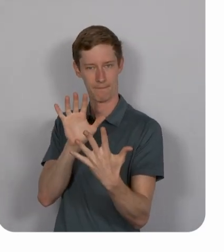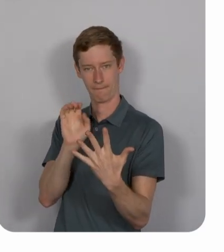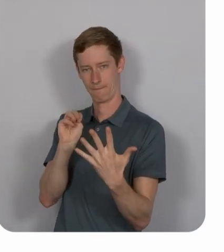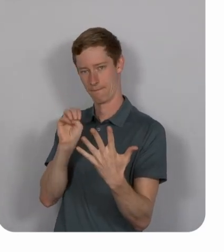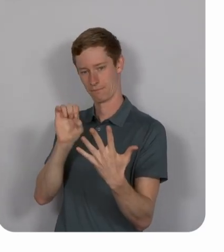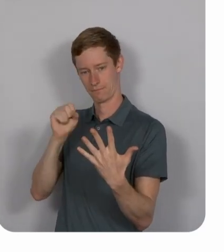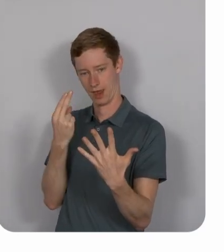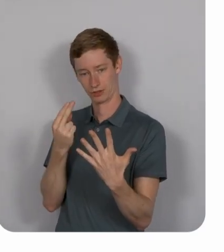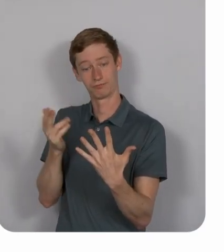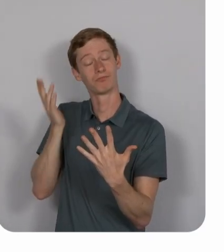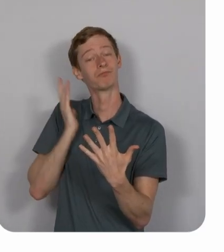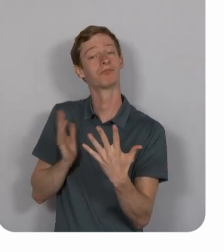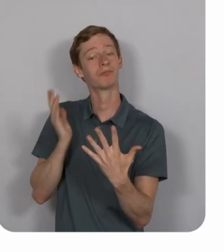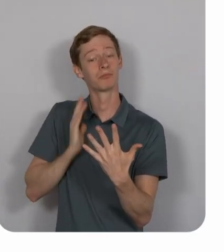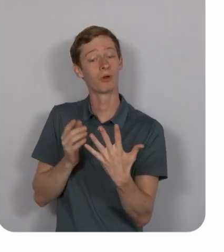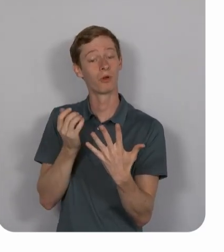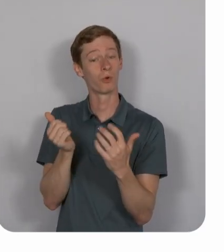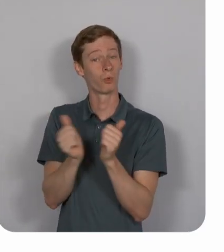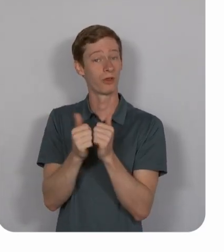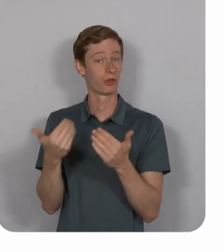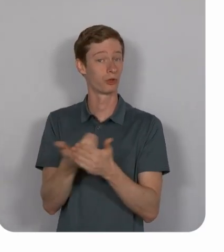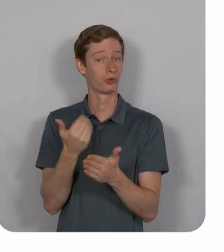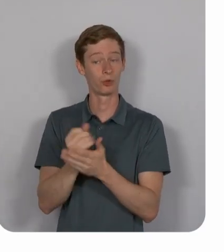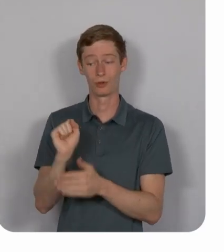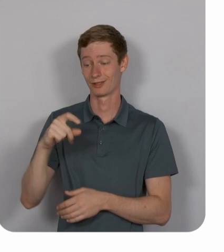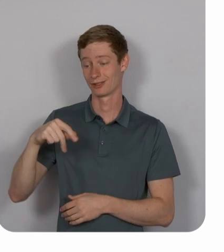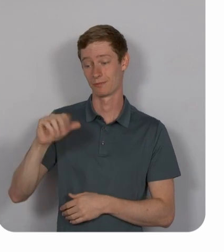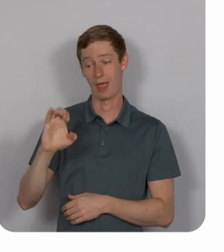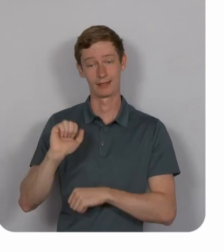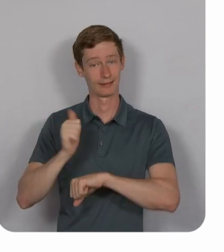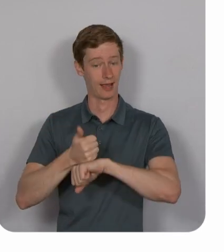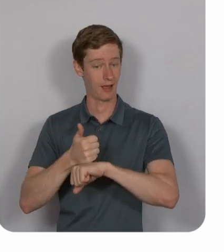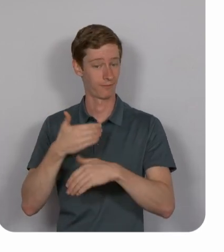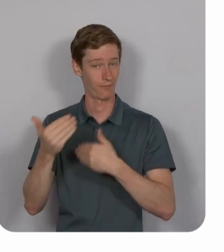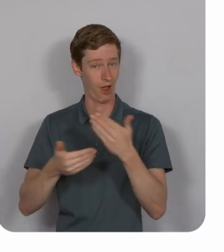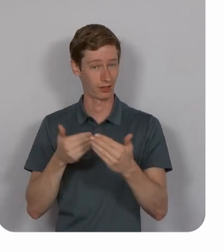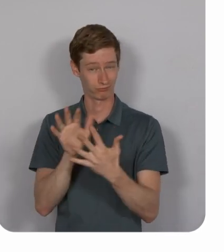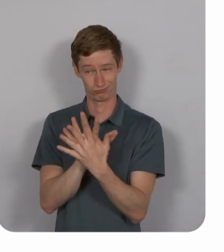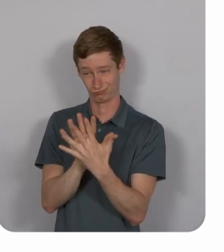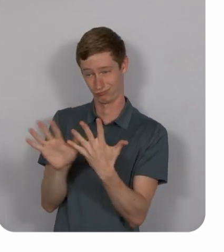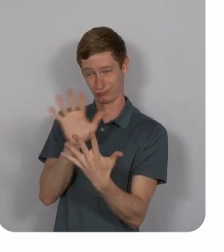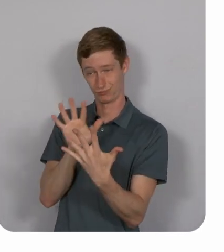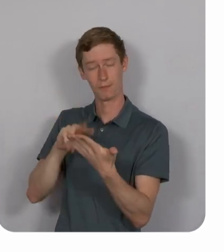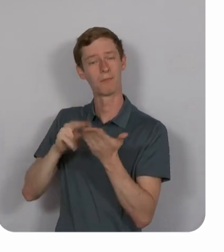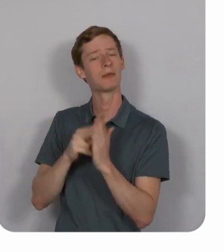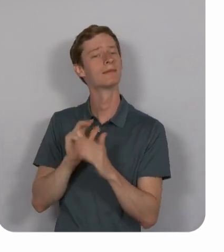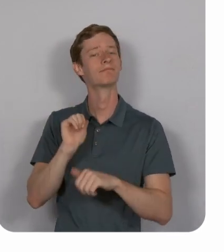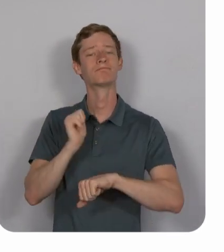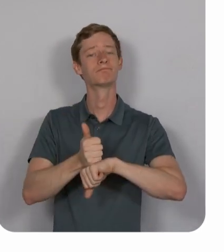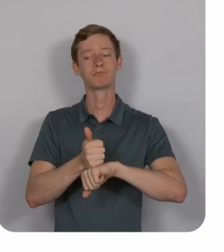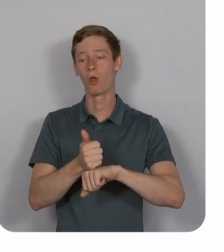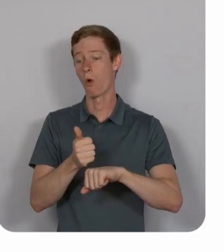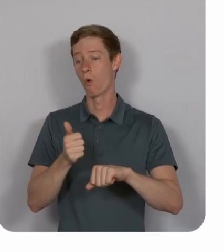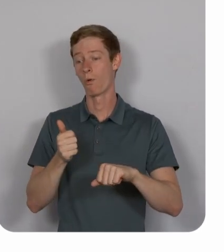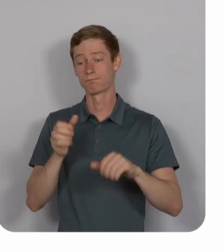of the past with a new space setup process. Simply walk and look around the room and the Quest 3 will build up